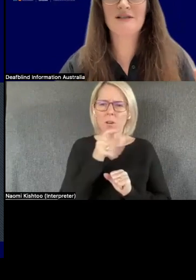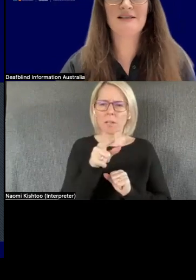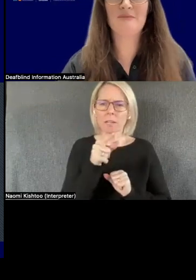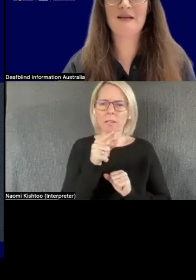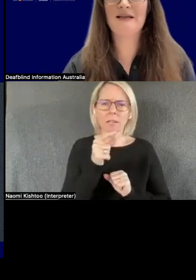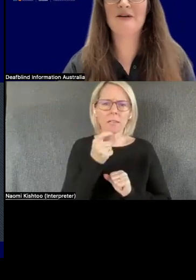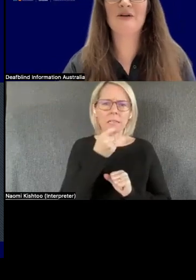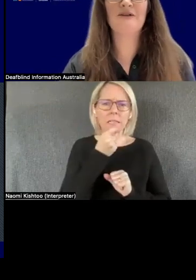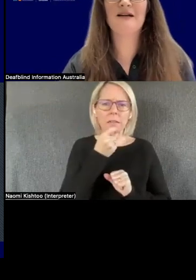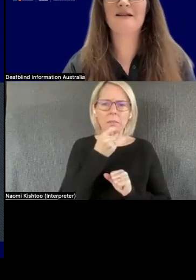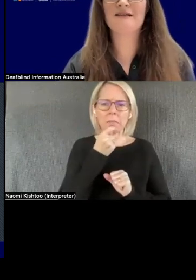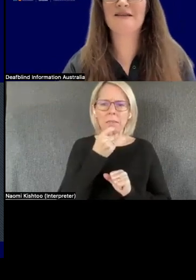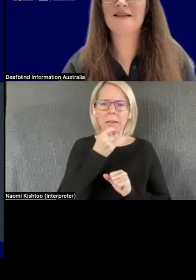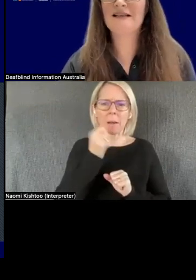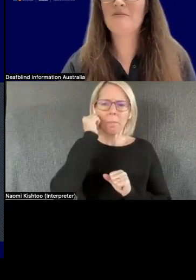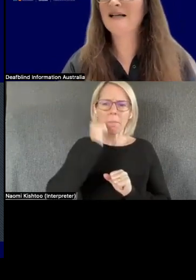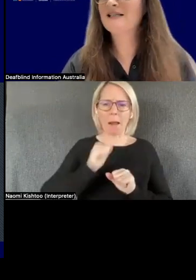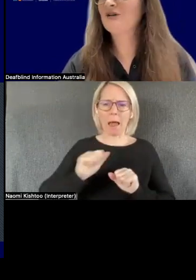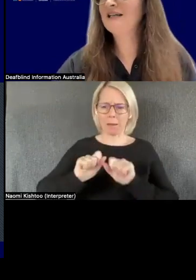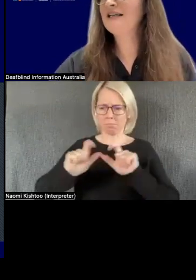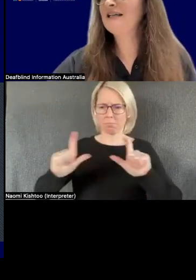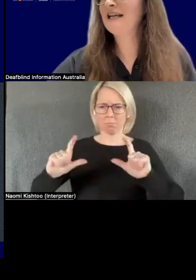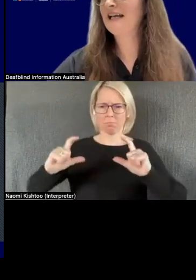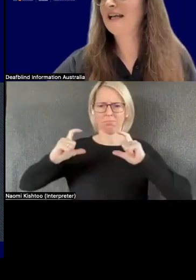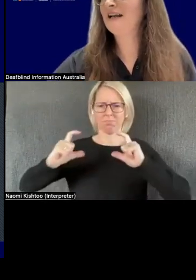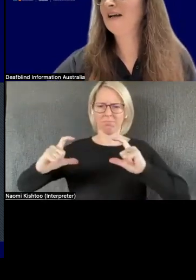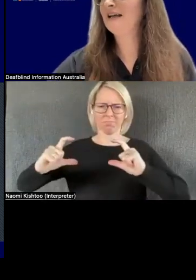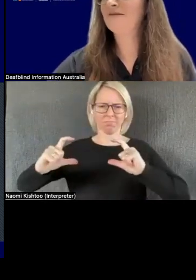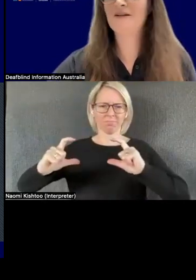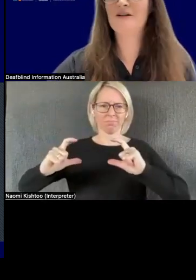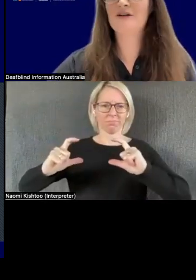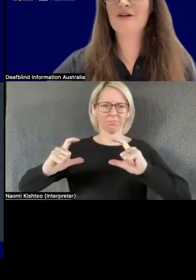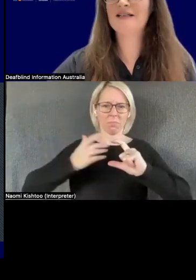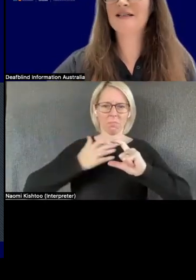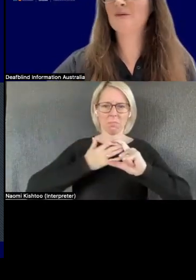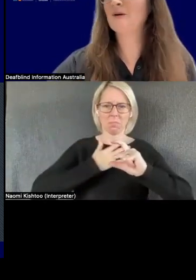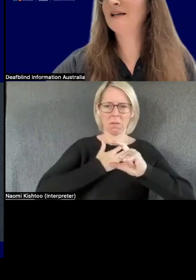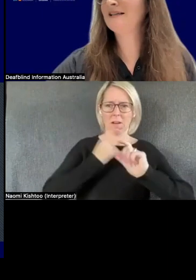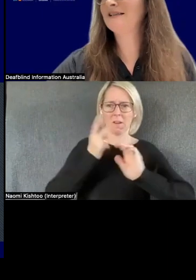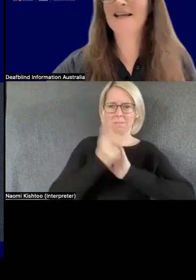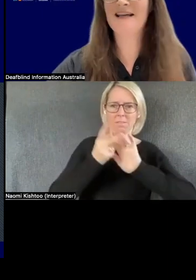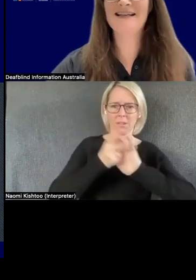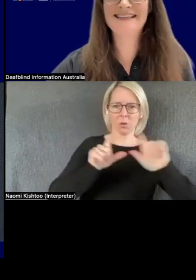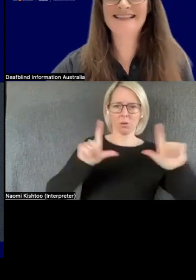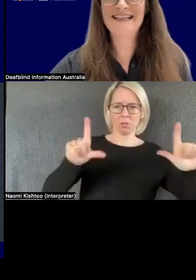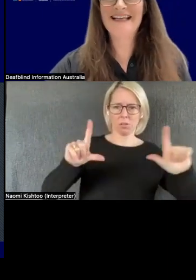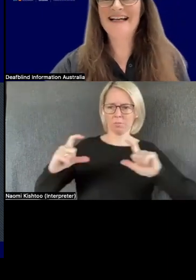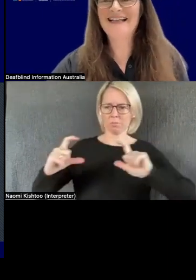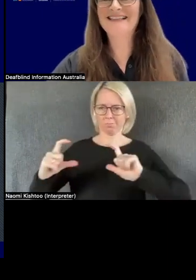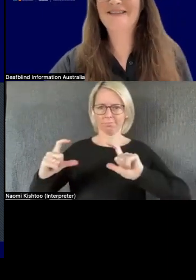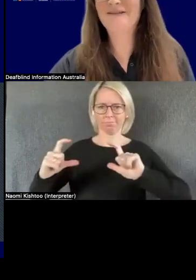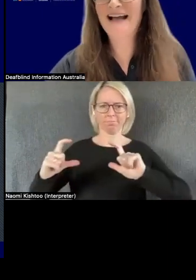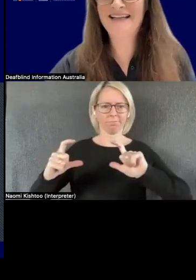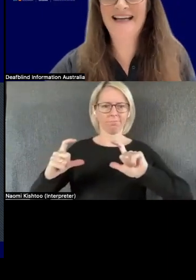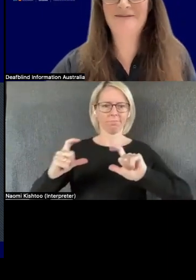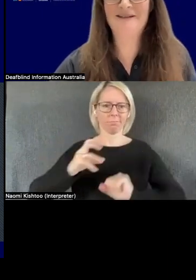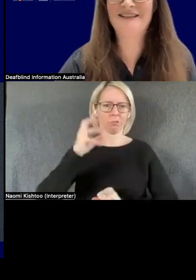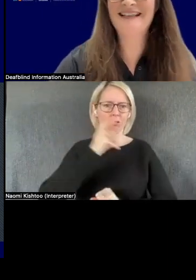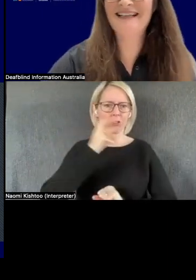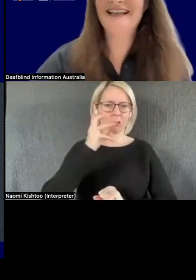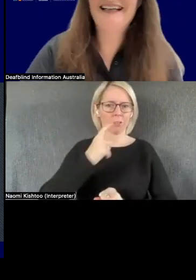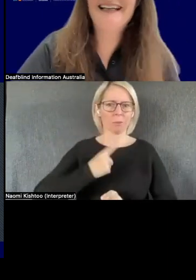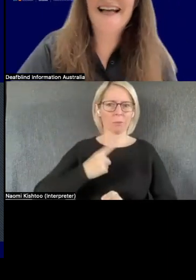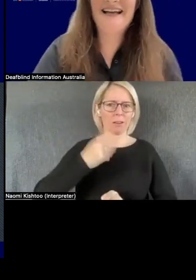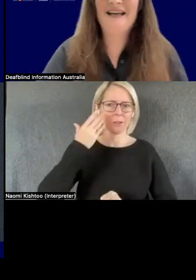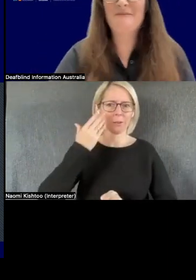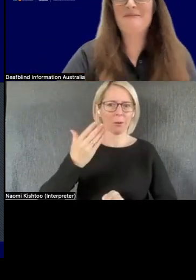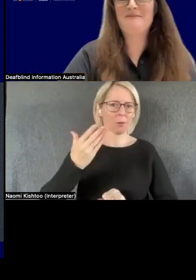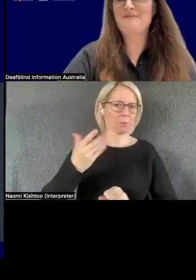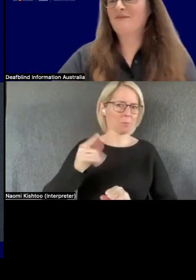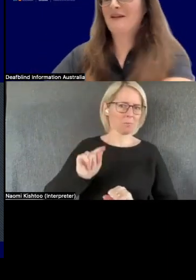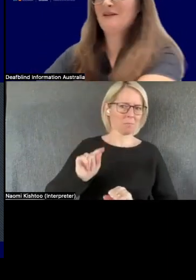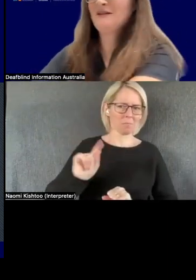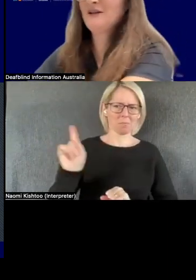that’s appeared over my screen and I have no idea why it is there or how to get rid of it. I’m just